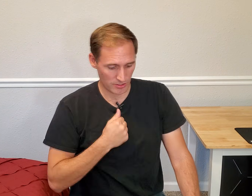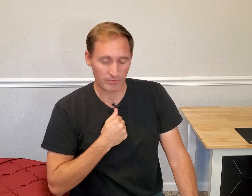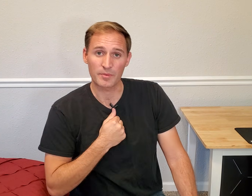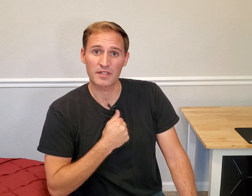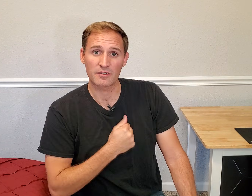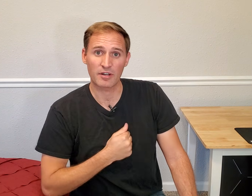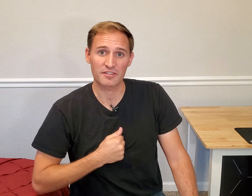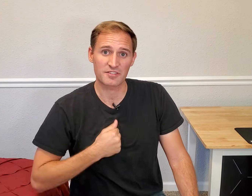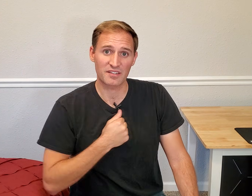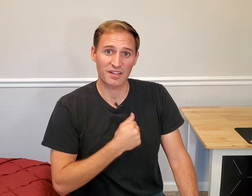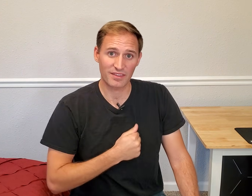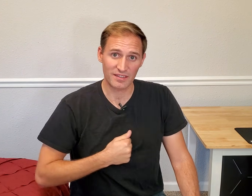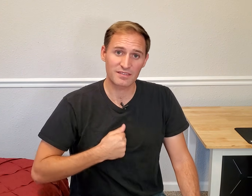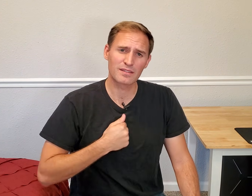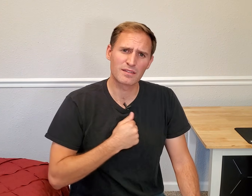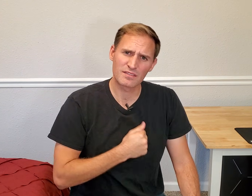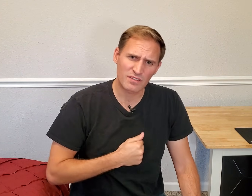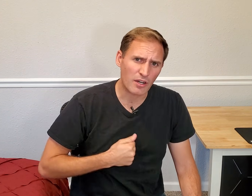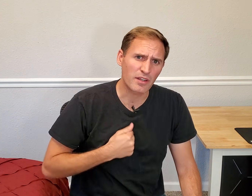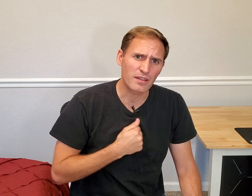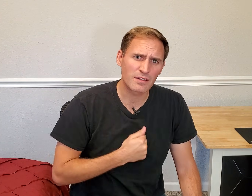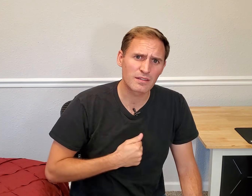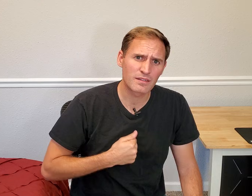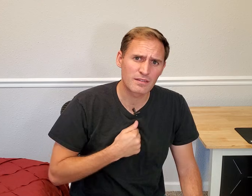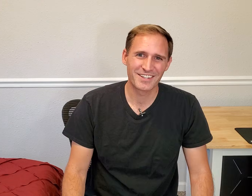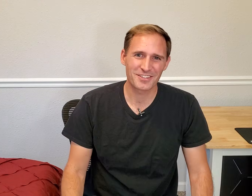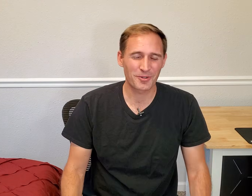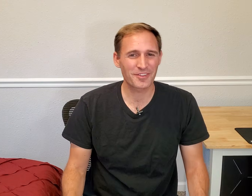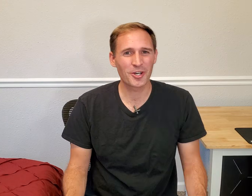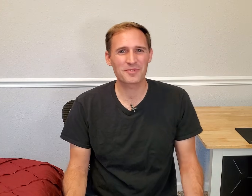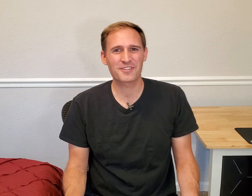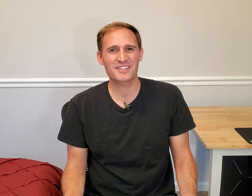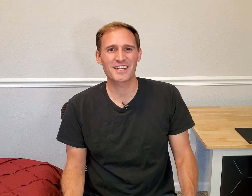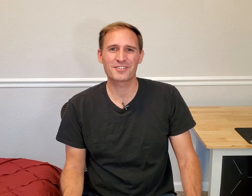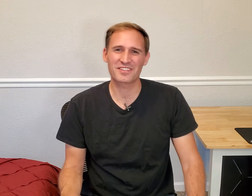rub it across your chest like this, sorry. So we're in the homestretch now just